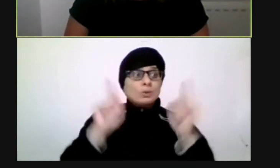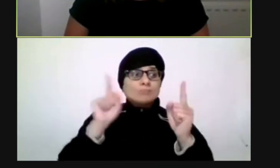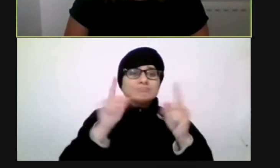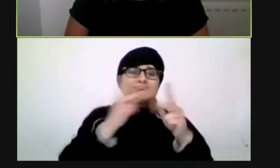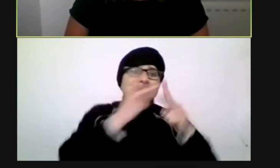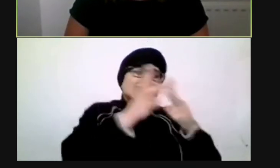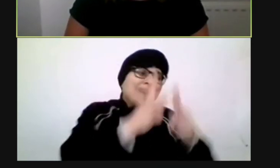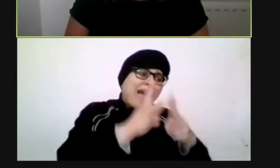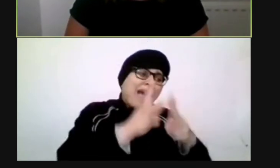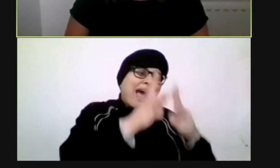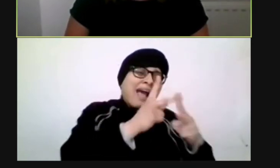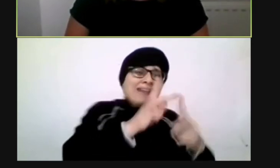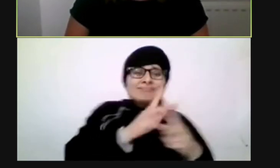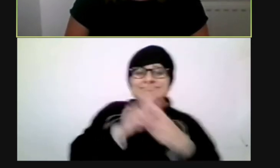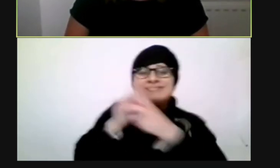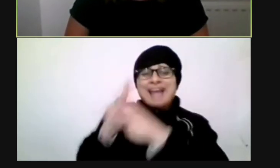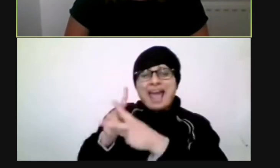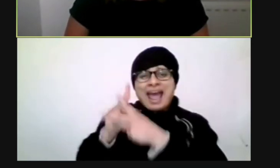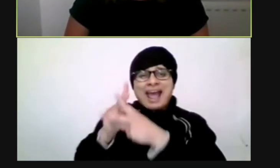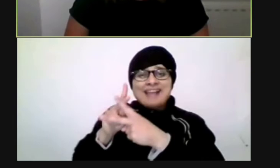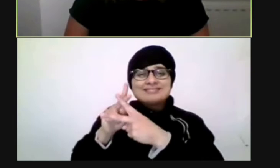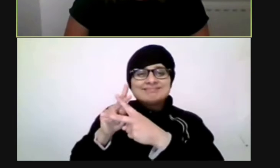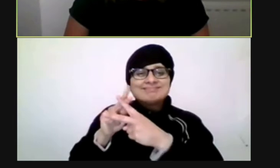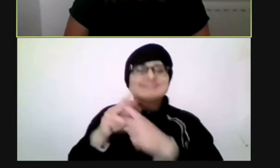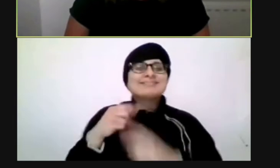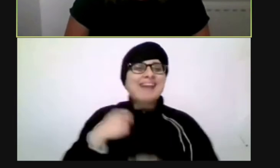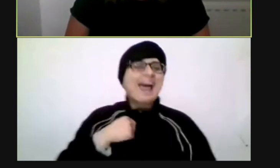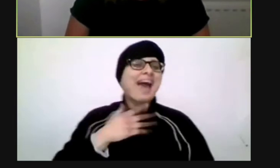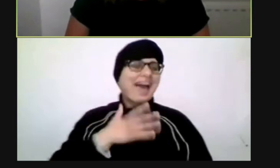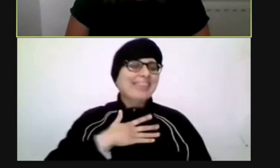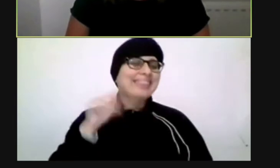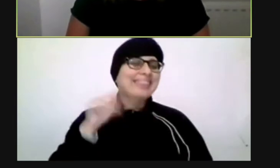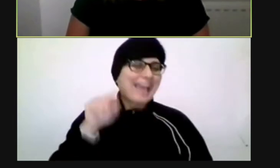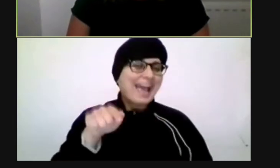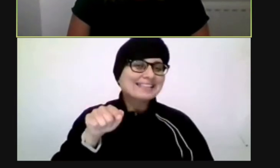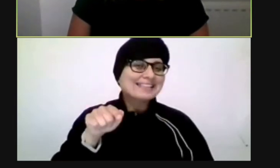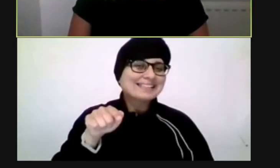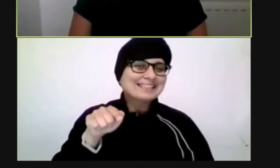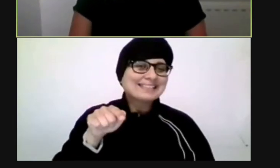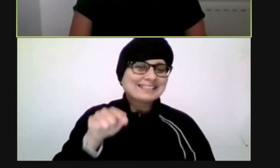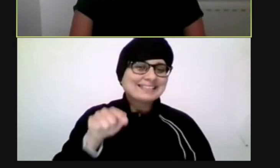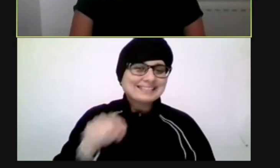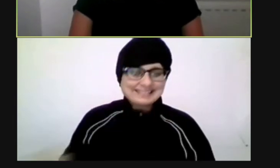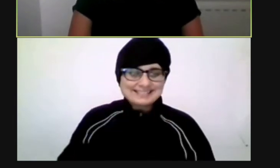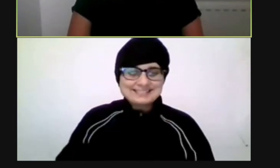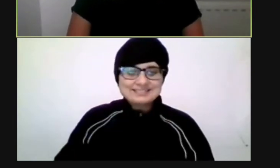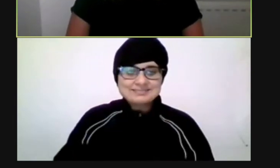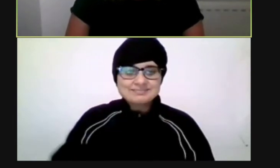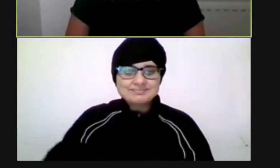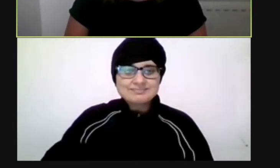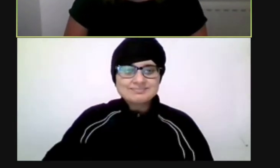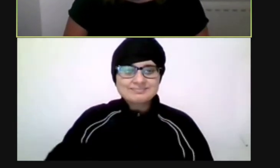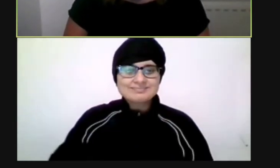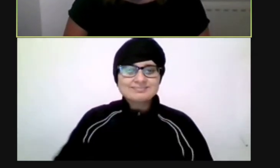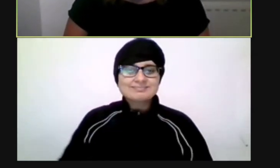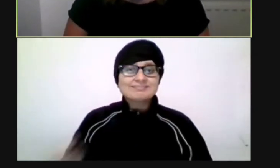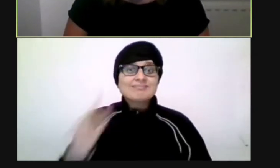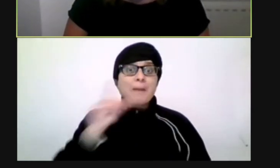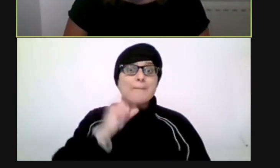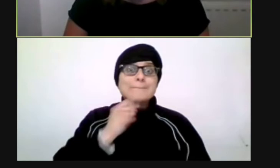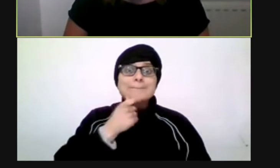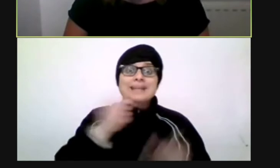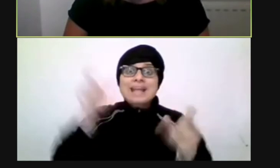People care for each other.